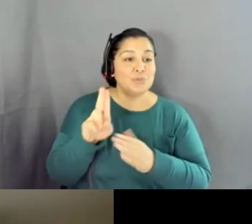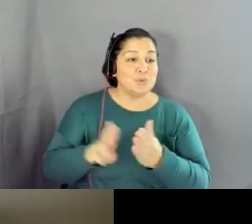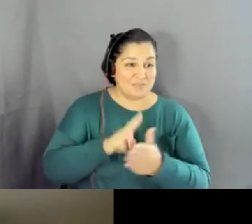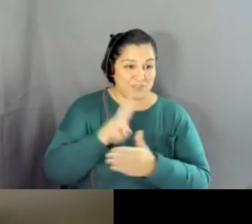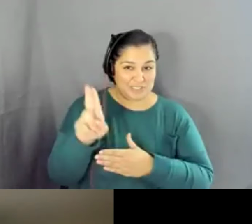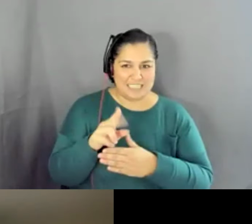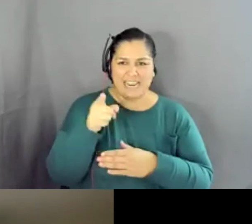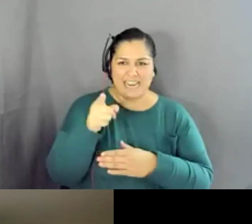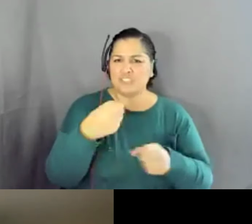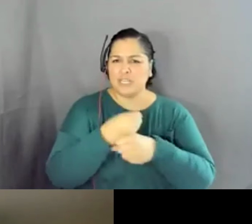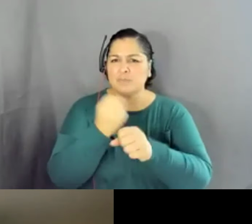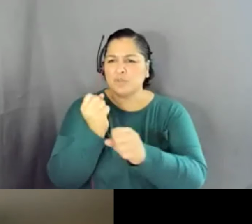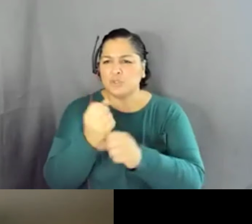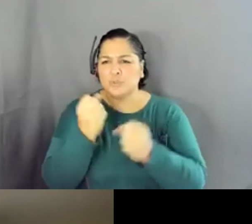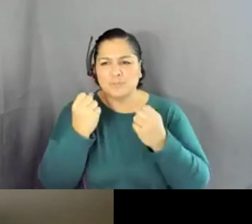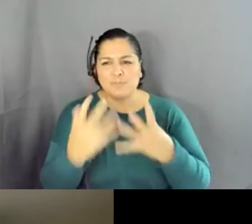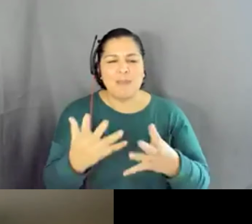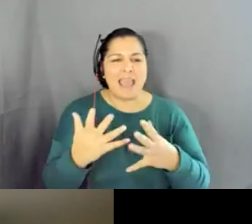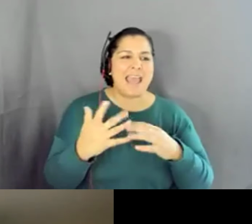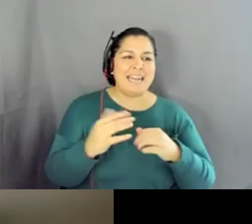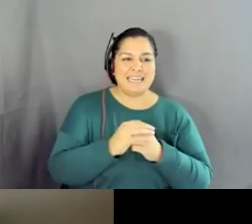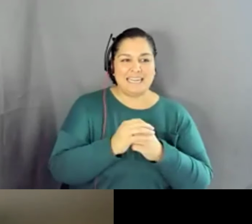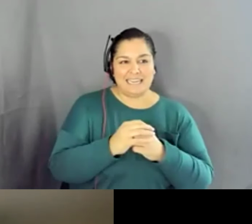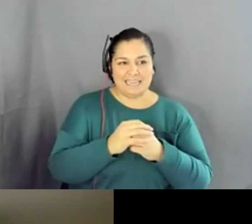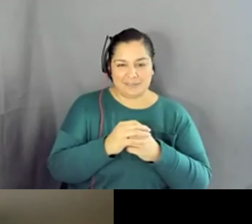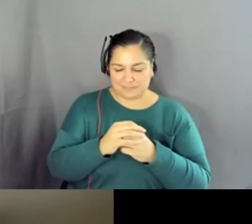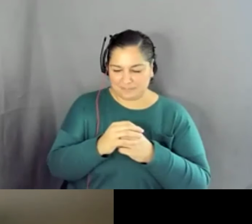projects as both a solo artist and with Honeypot Performance,